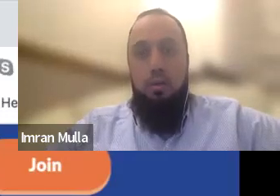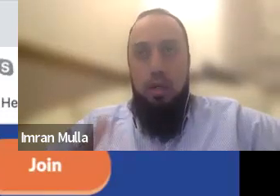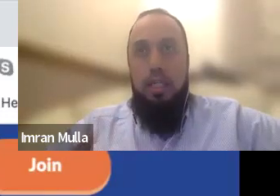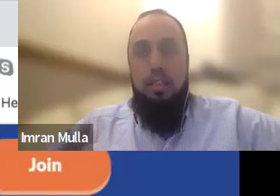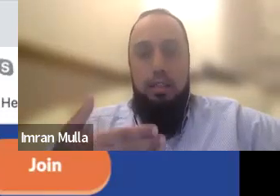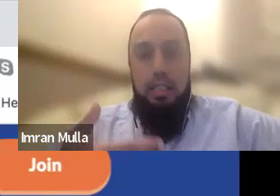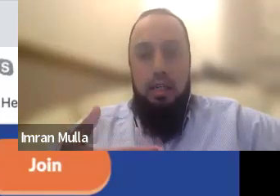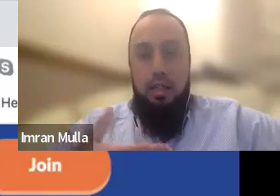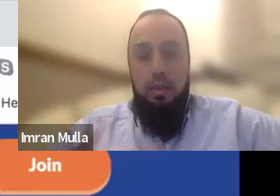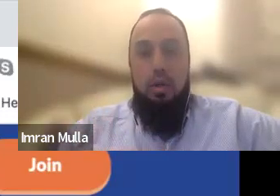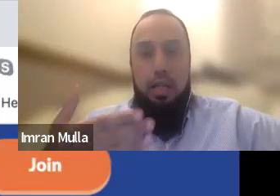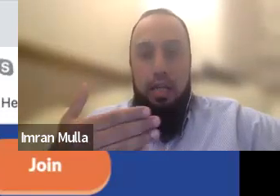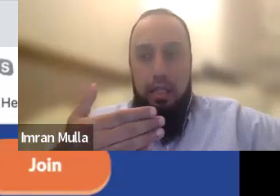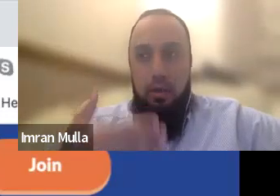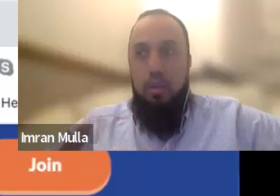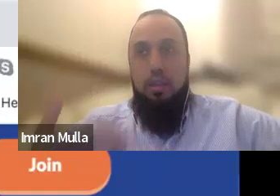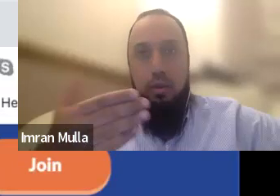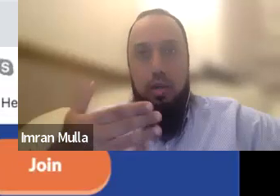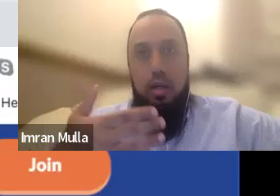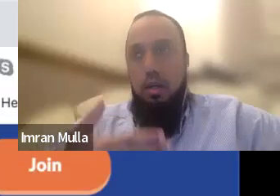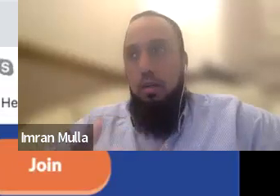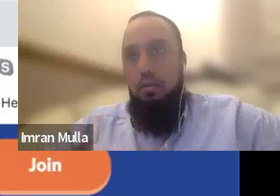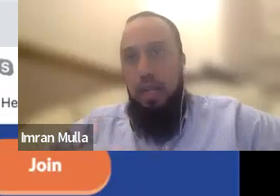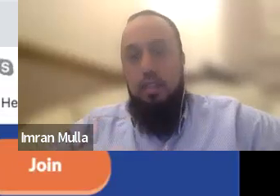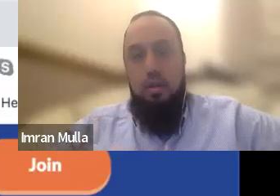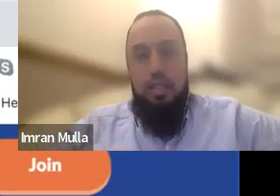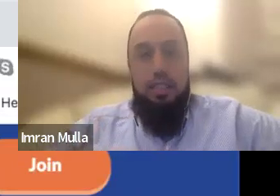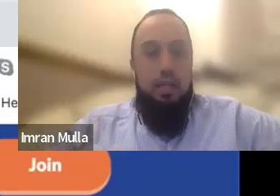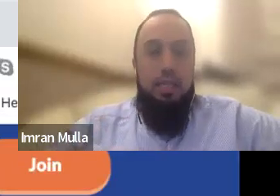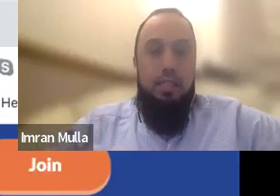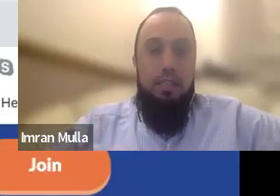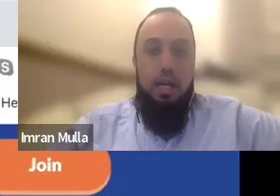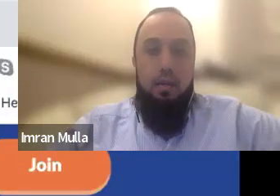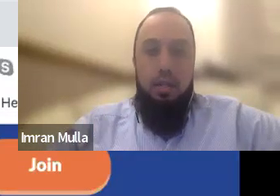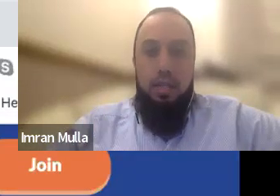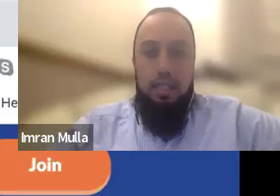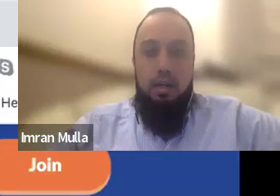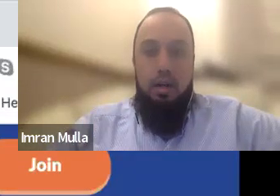working QToD is going to face on a day to day basis and what their needs are,